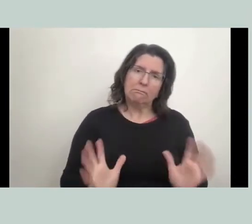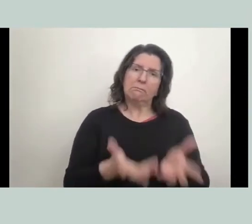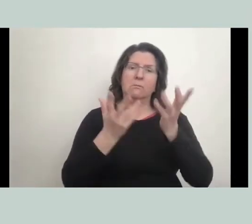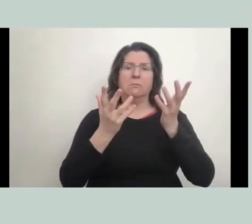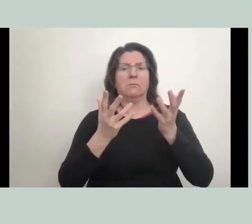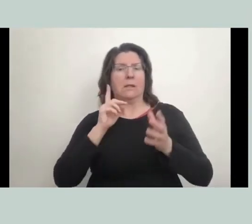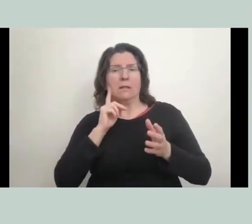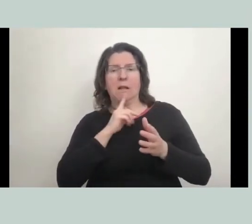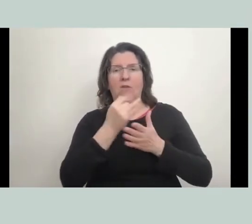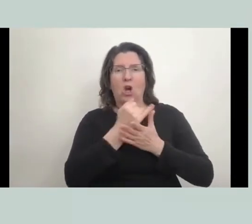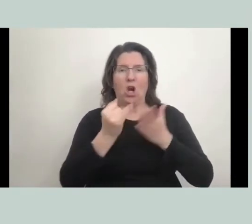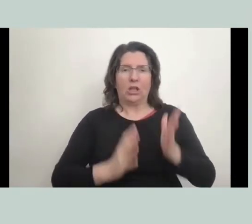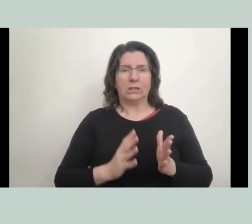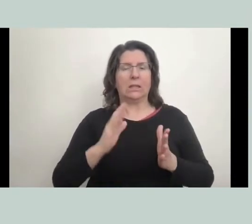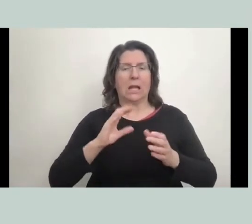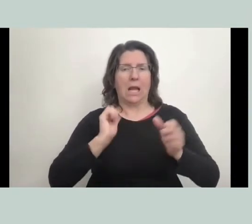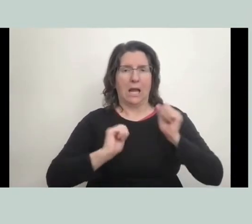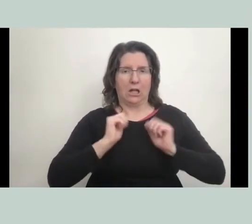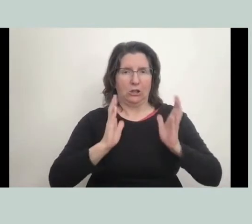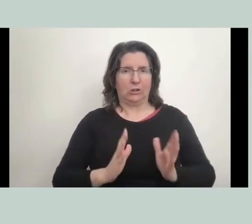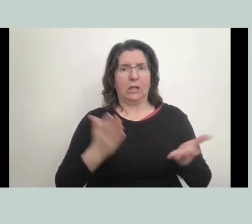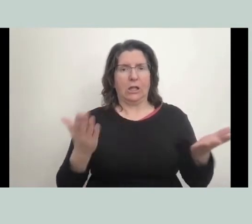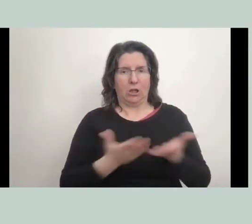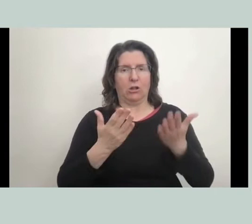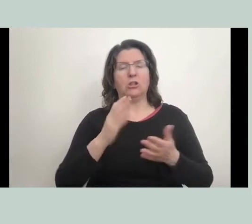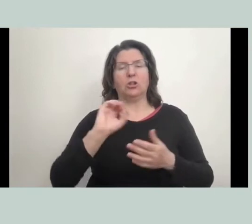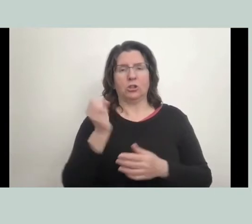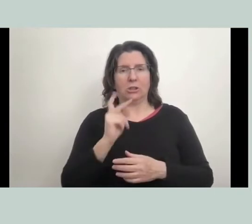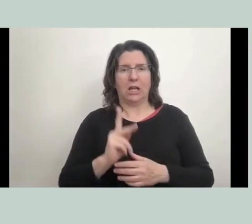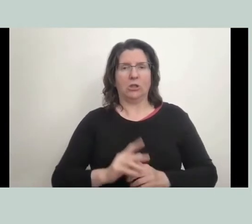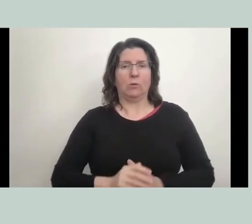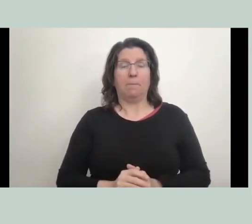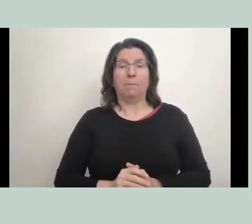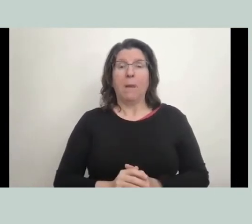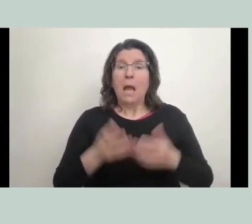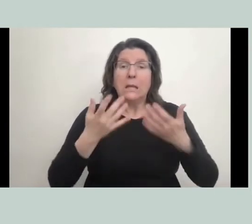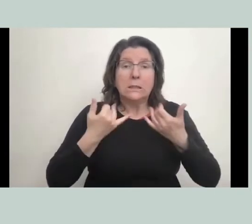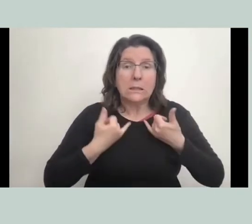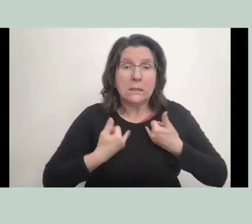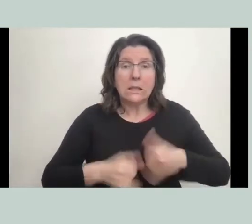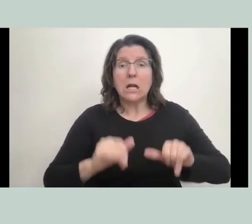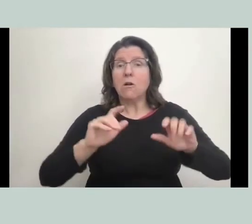in an effort to encourage and nurture deaf and hard of hearing artists in Saskatchewan.